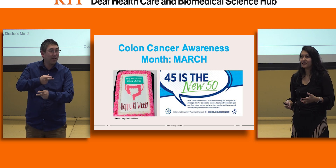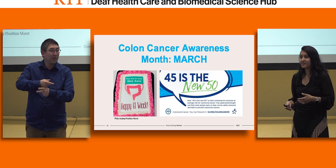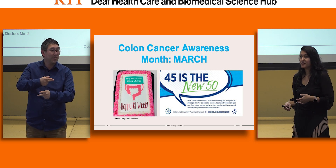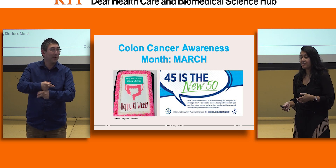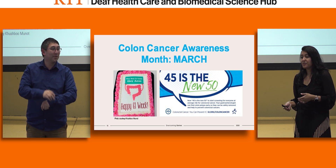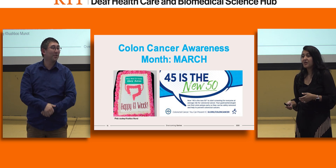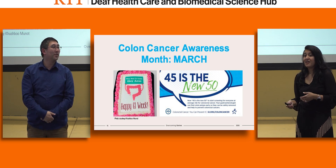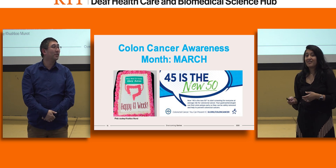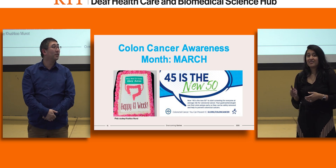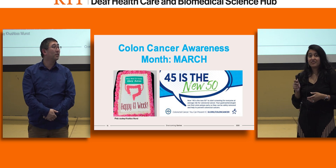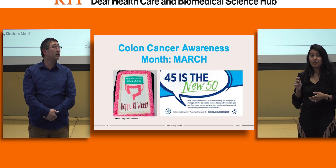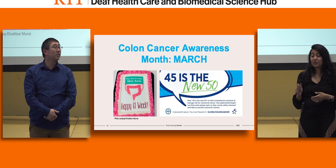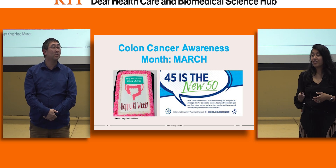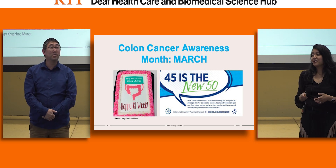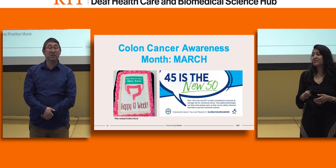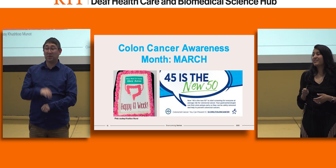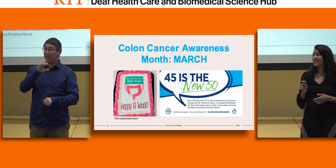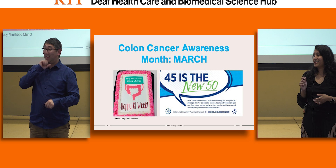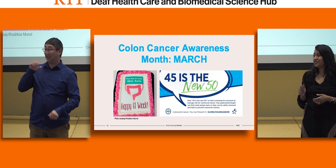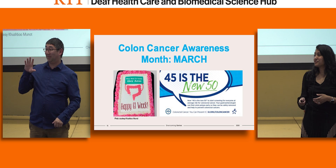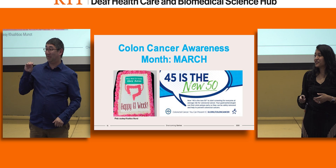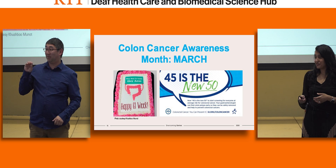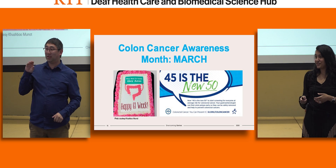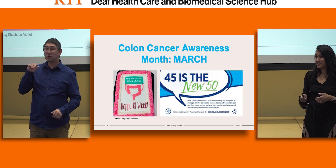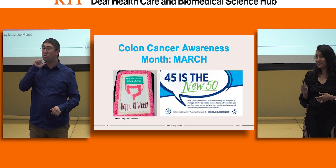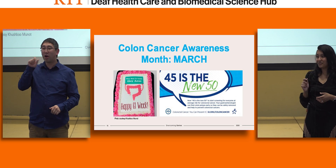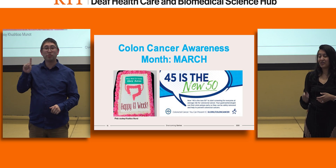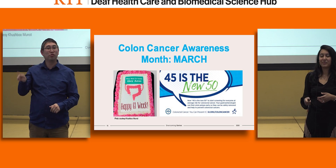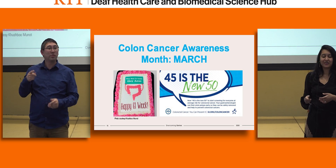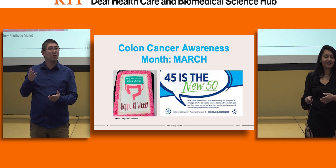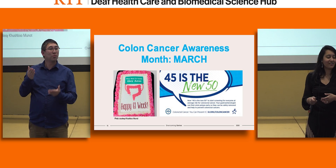And so, no longer is age 50 the recommended time